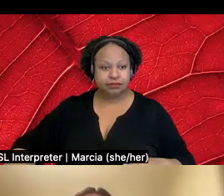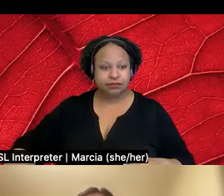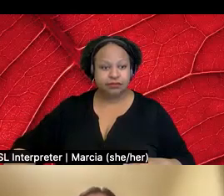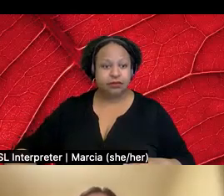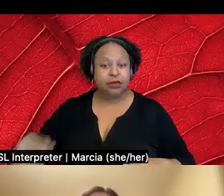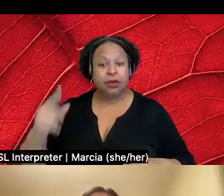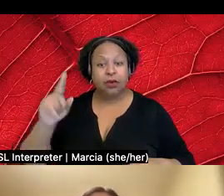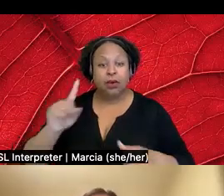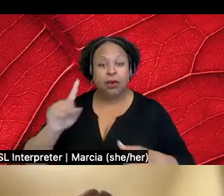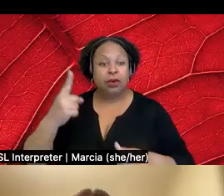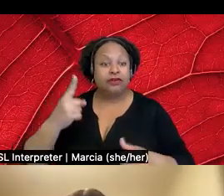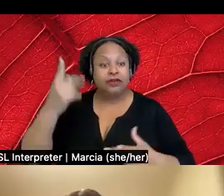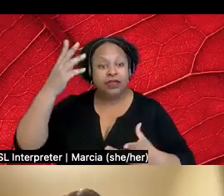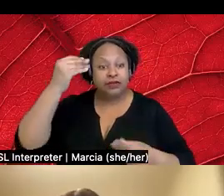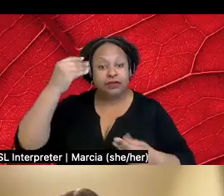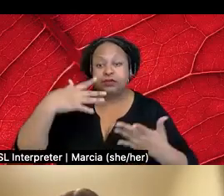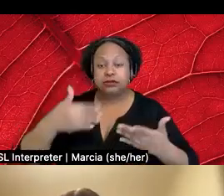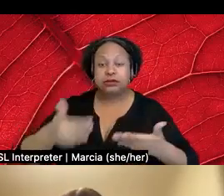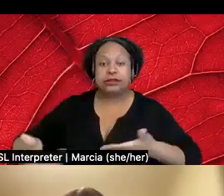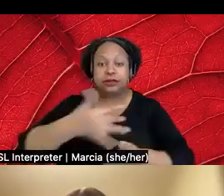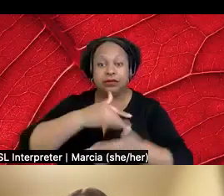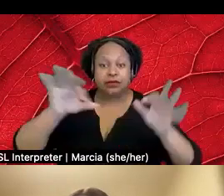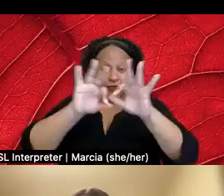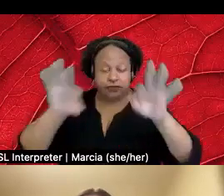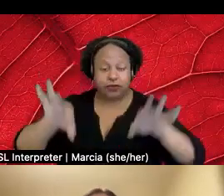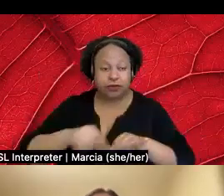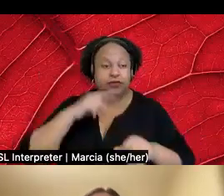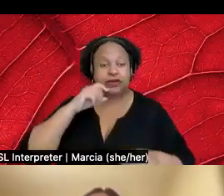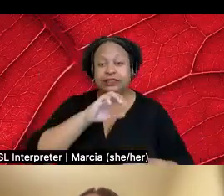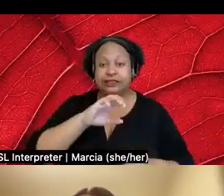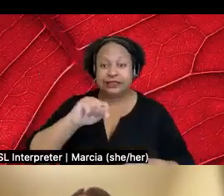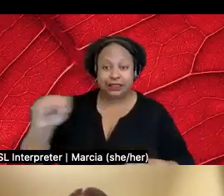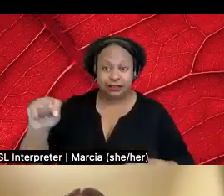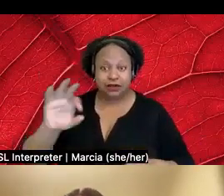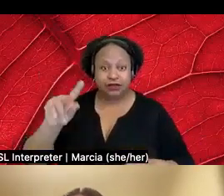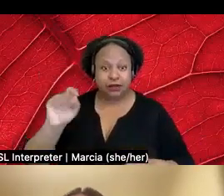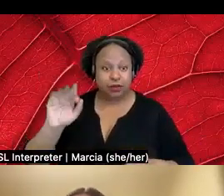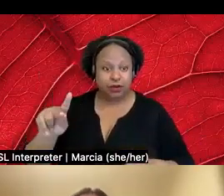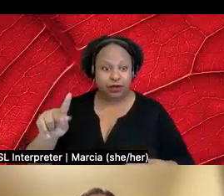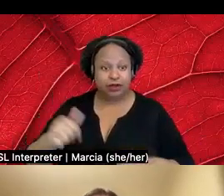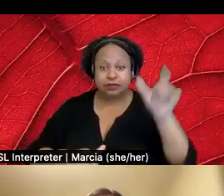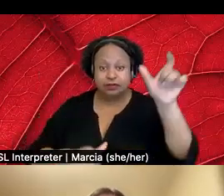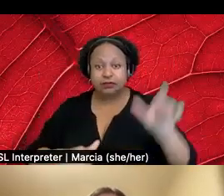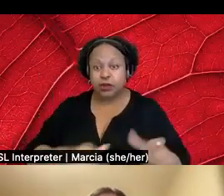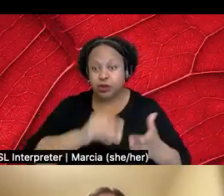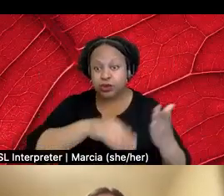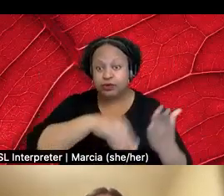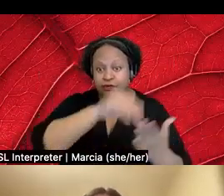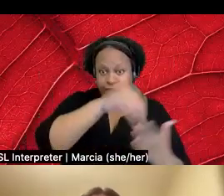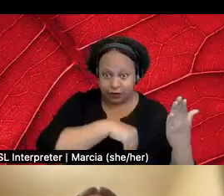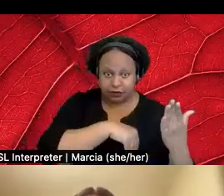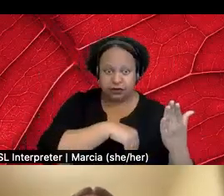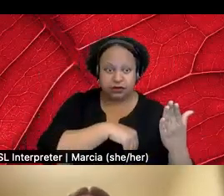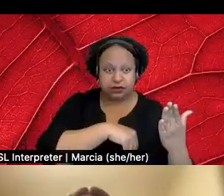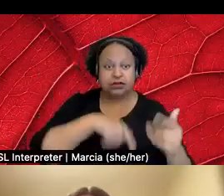It explores the current conditions relating to the student with a column to be filled out for each of student environment and task.